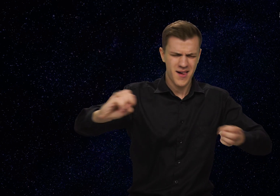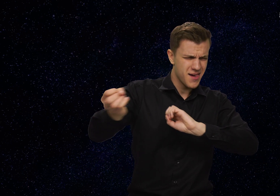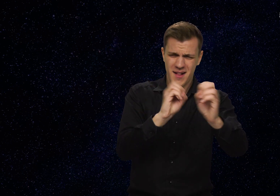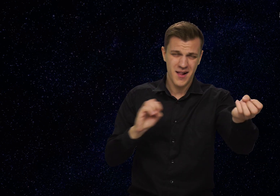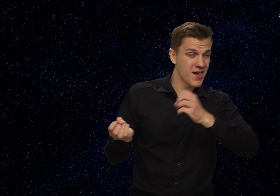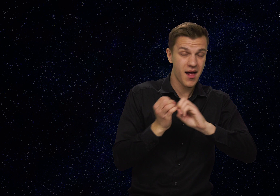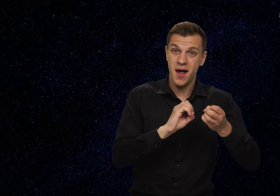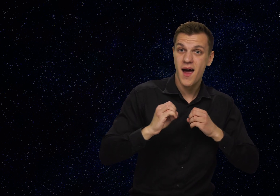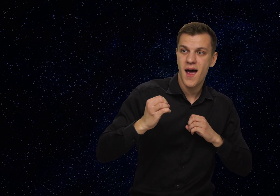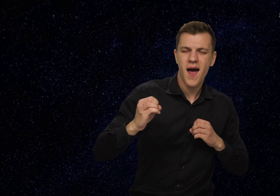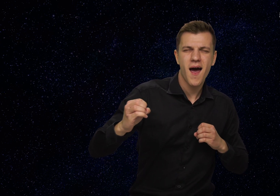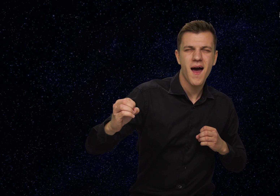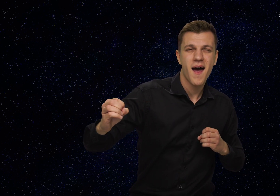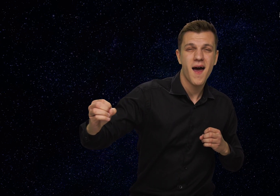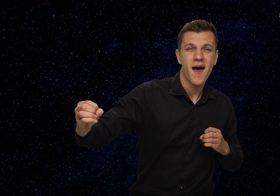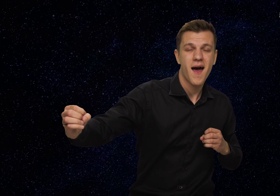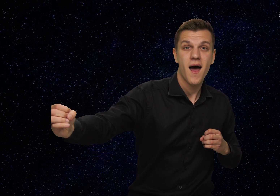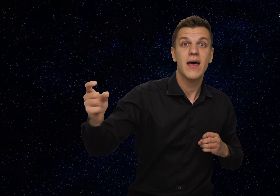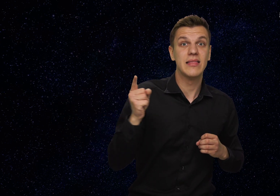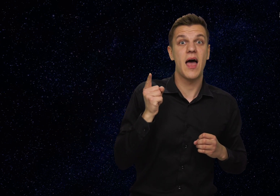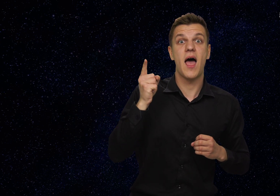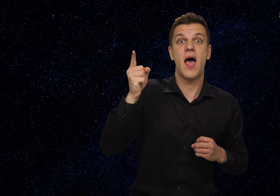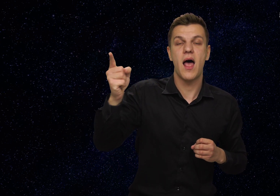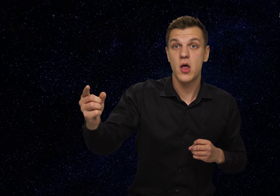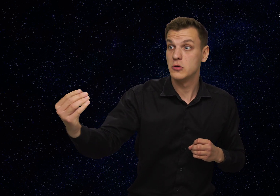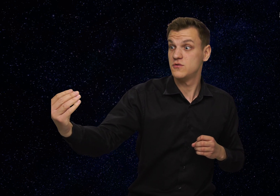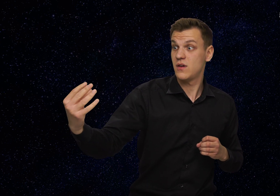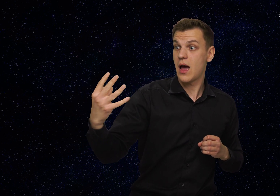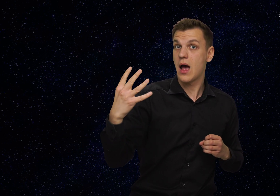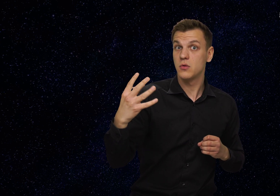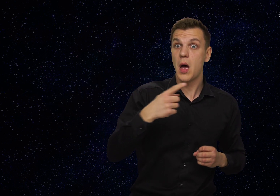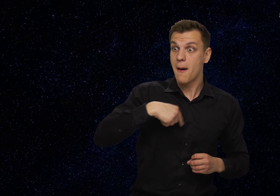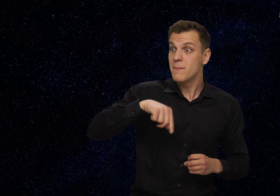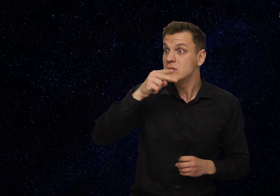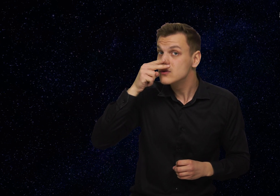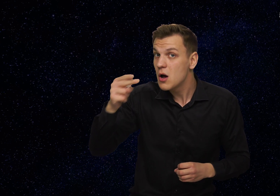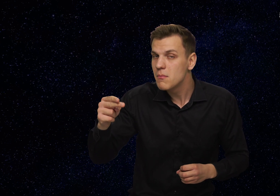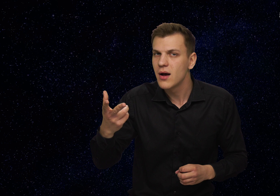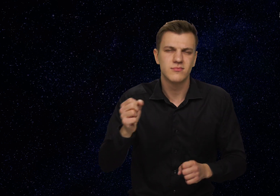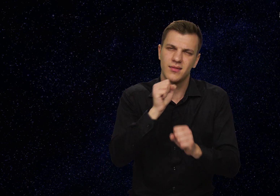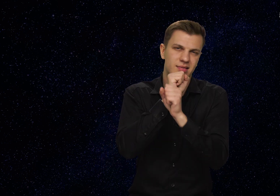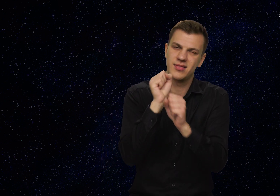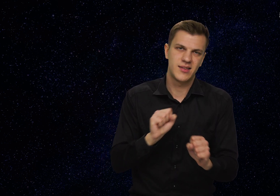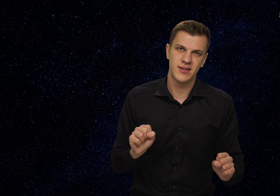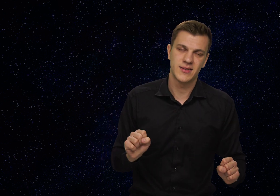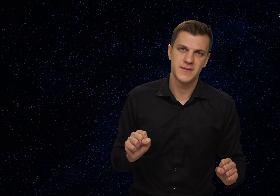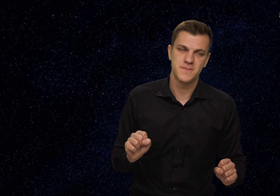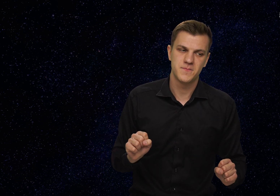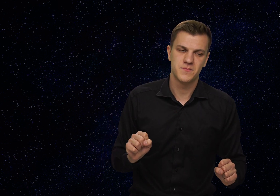huge amounts of matter gave away, "fled" so fast and so far away, That the light from the galaxies they formed, will NEVER reach Earth.